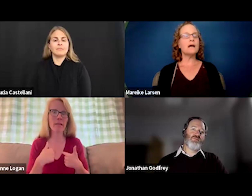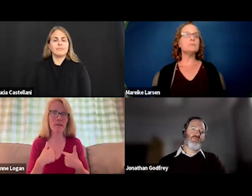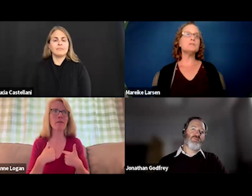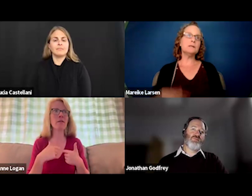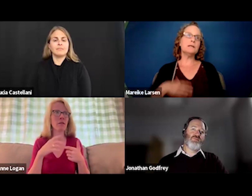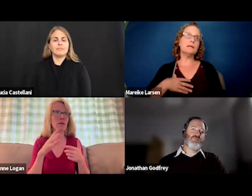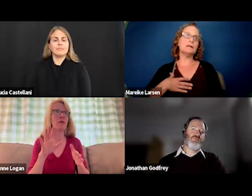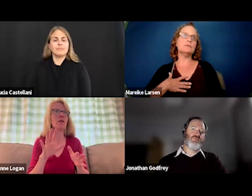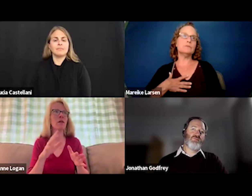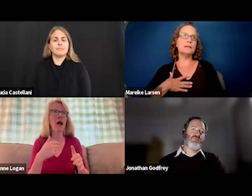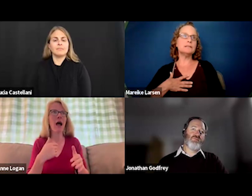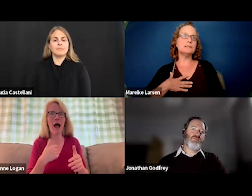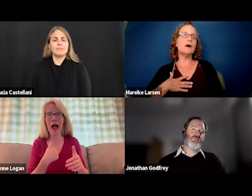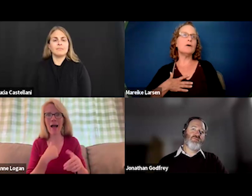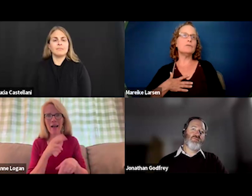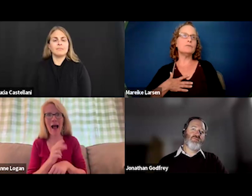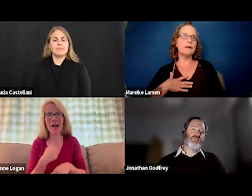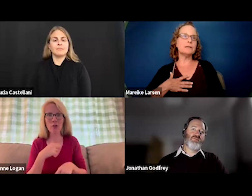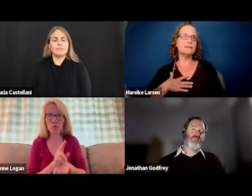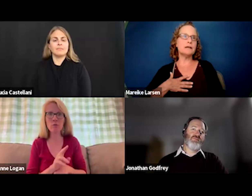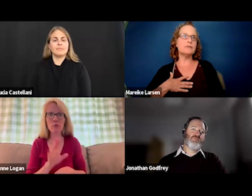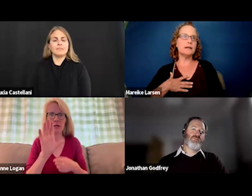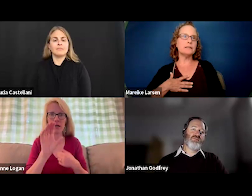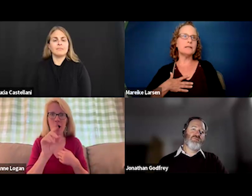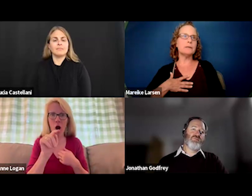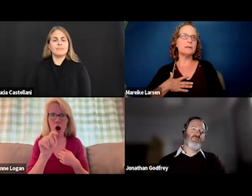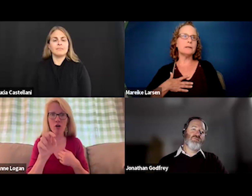I'm speaking for myself as a deaf academic.